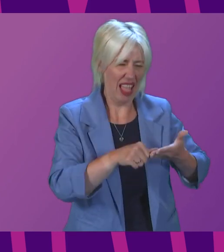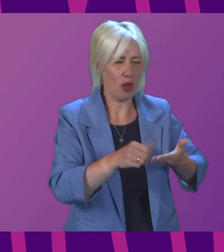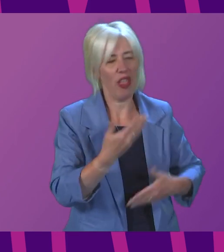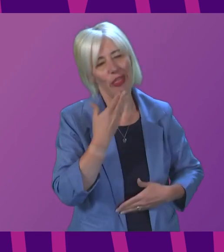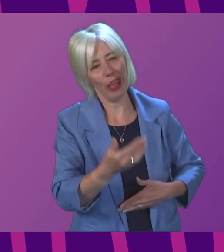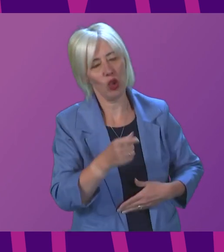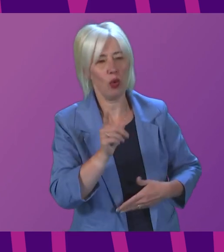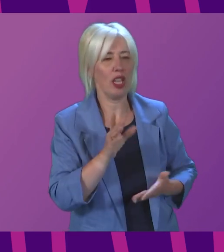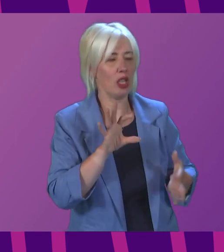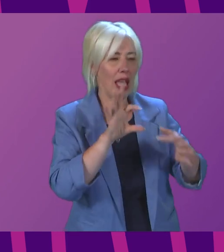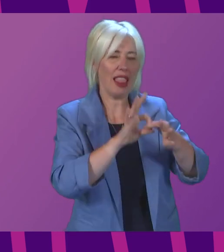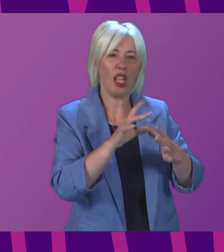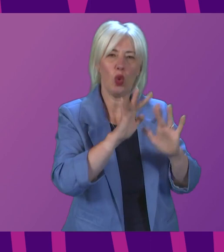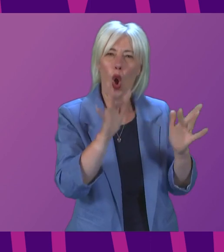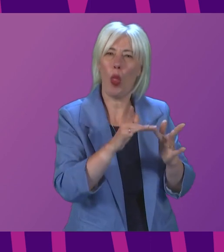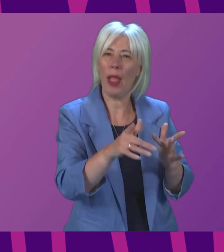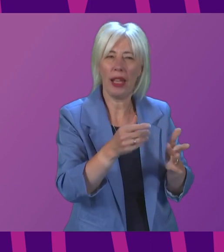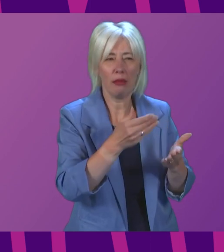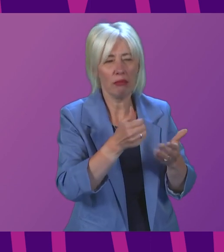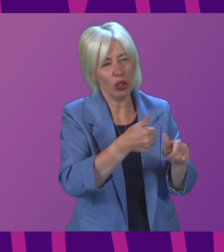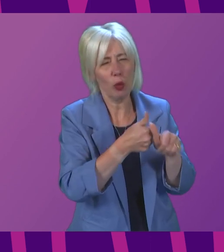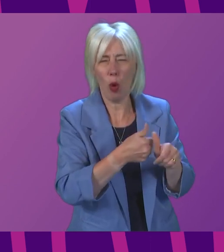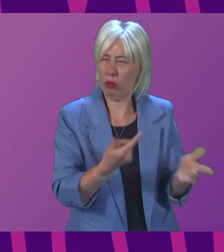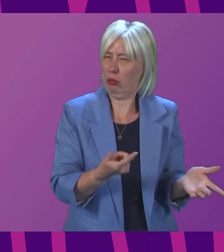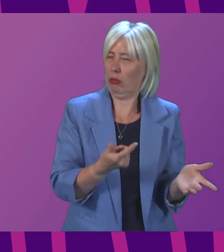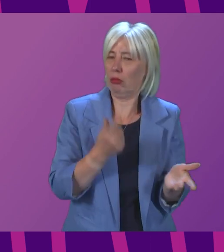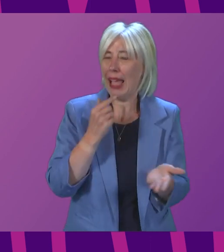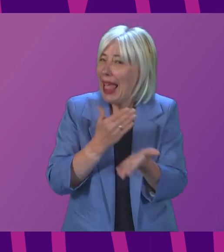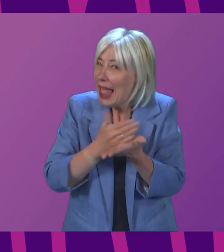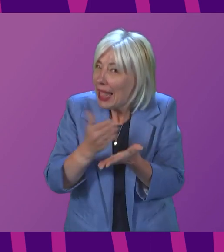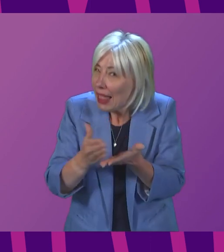Can the First Minster provide clarity on whether test and protect staff will be redeployed